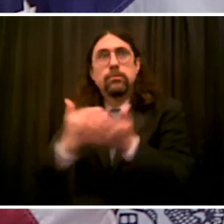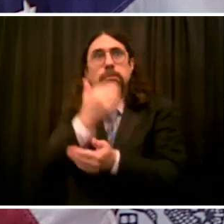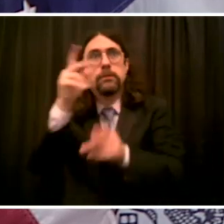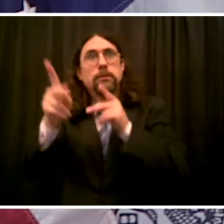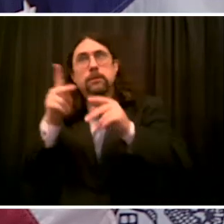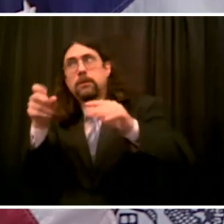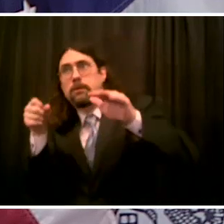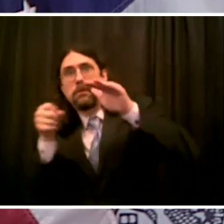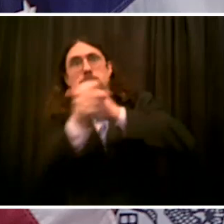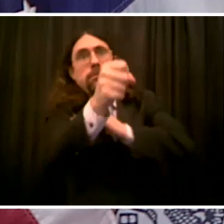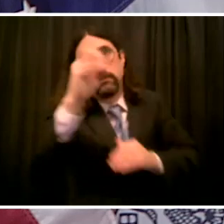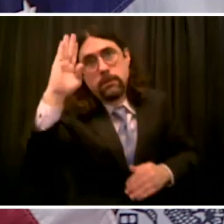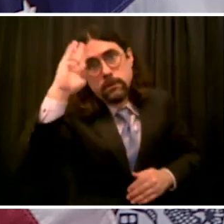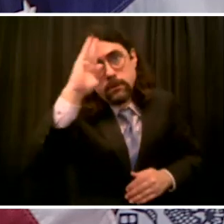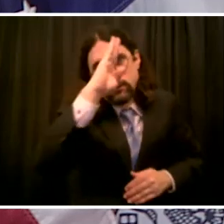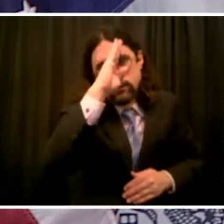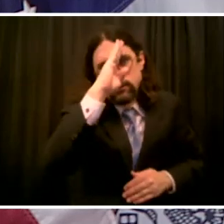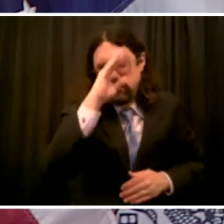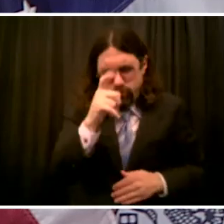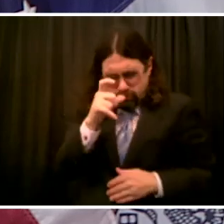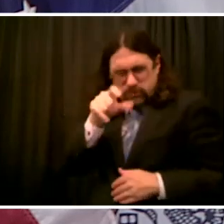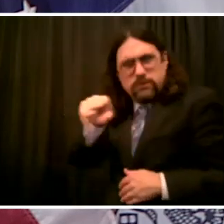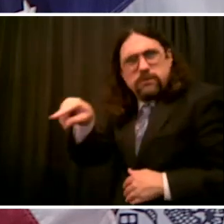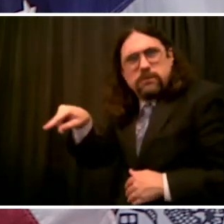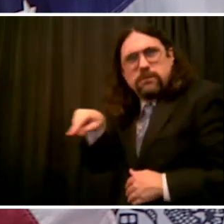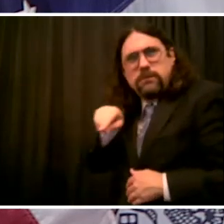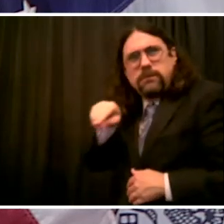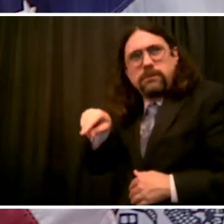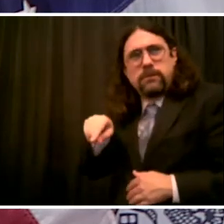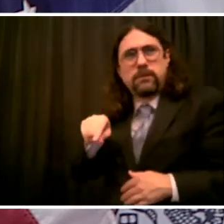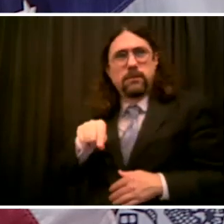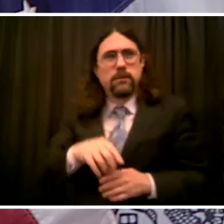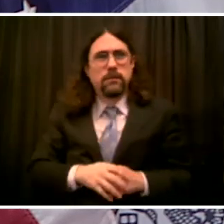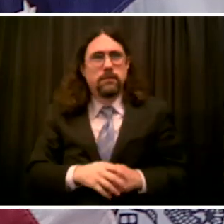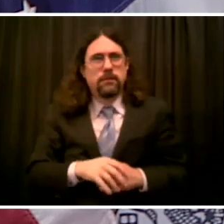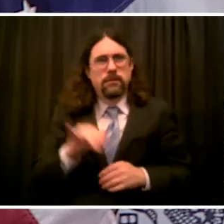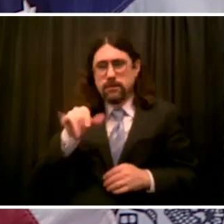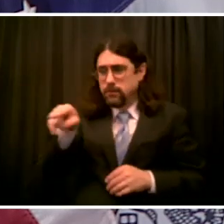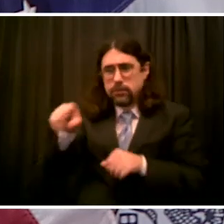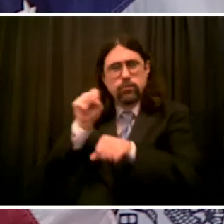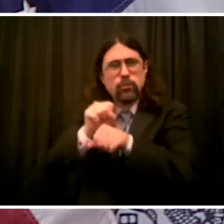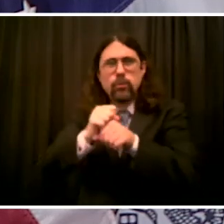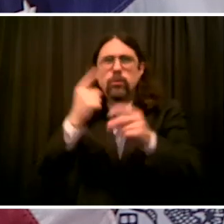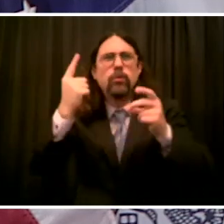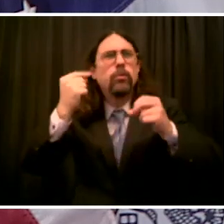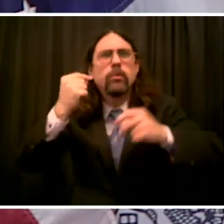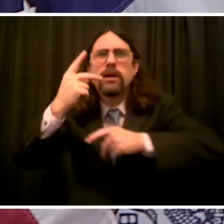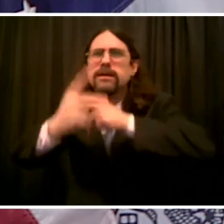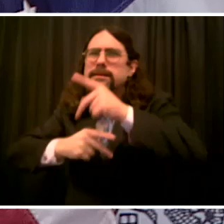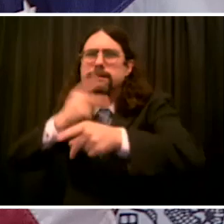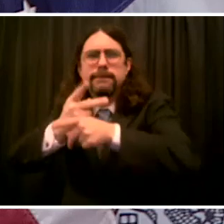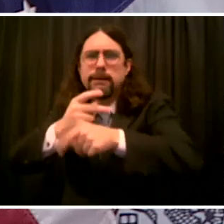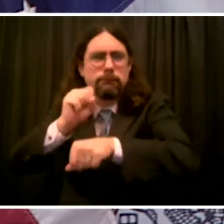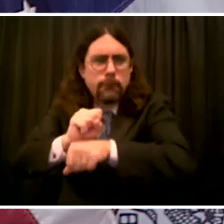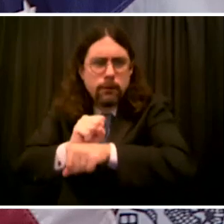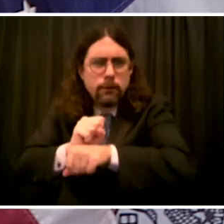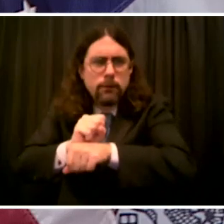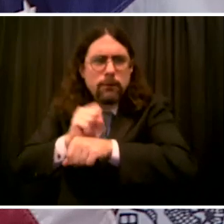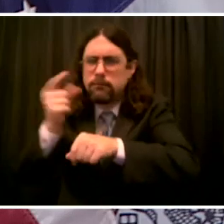COMPRINISG HET MAJORITY OF NEW CSEA AND NEW HOSPITALIZATIONS, WHETHER THERE'S